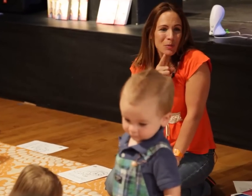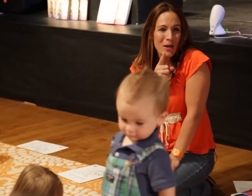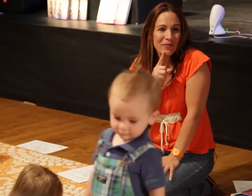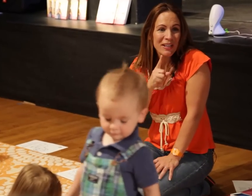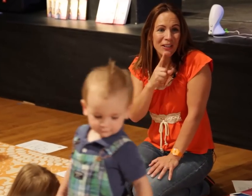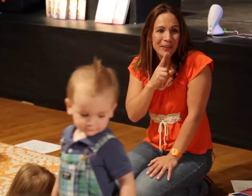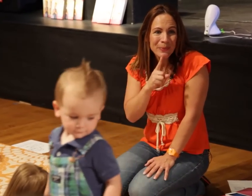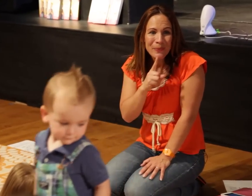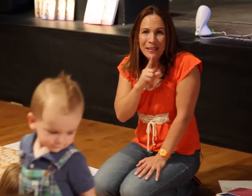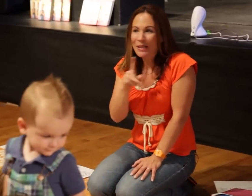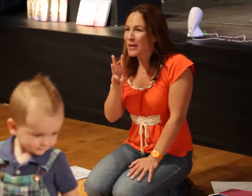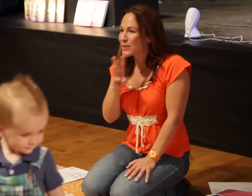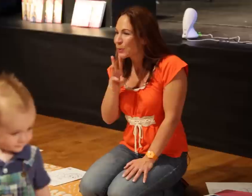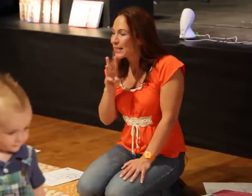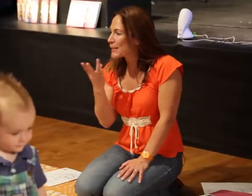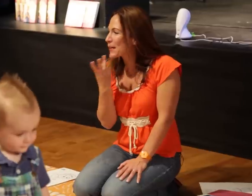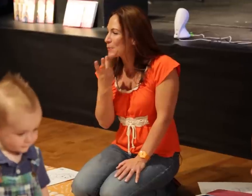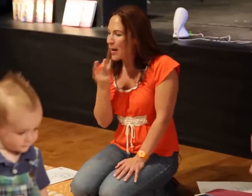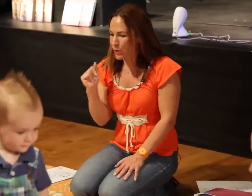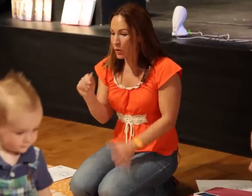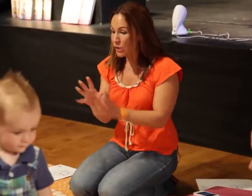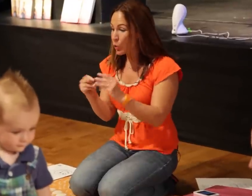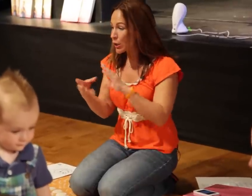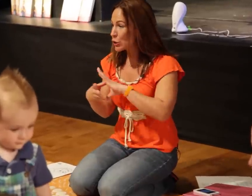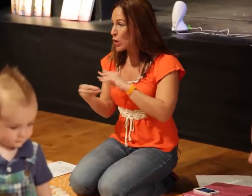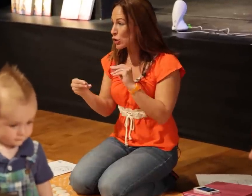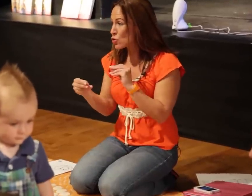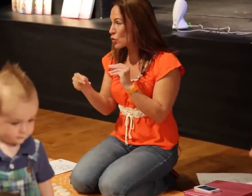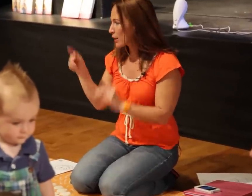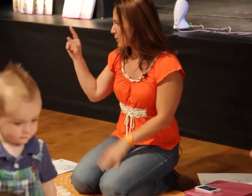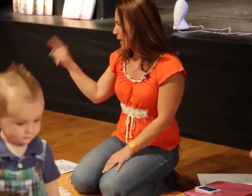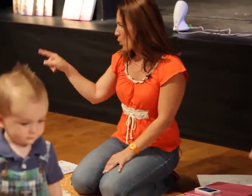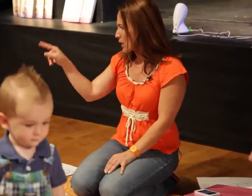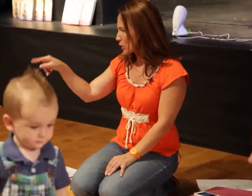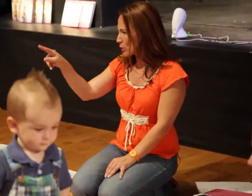Sometimes one finger, sometimes three, sometimes backwards. So we're going to do a story. So let me count.